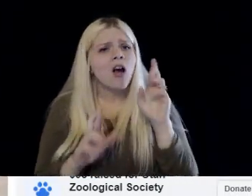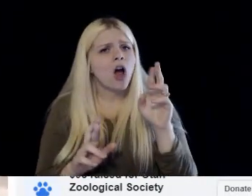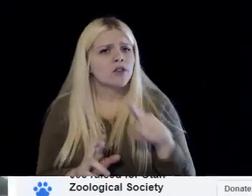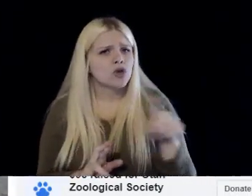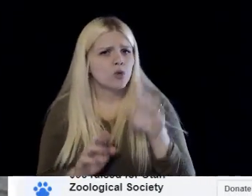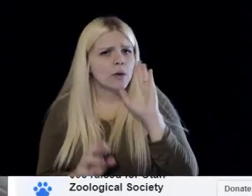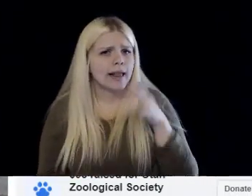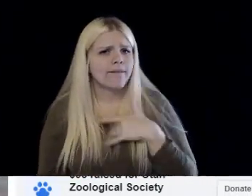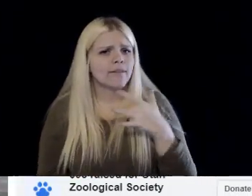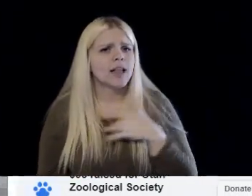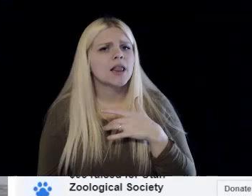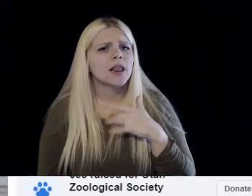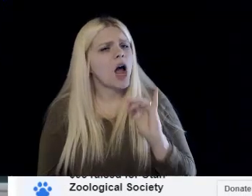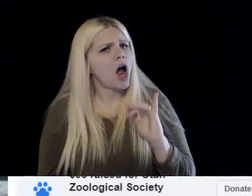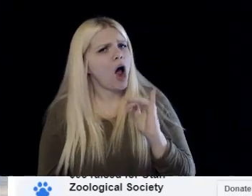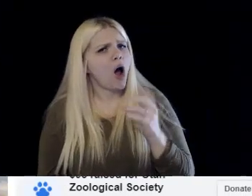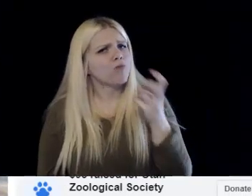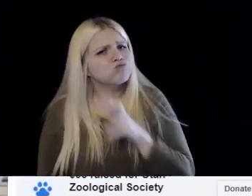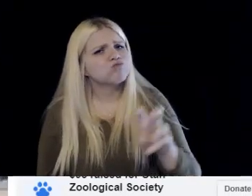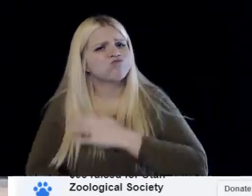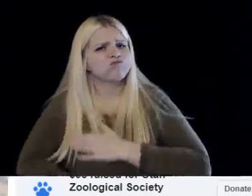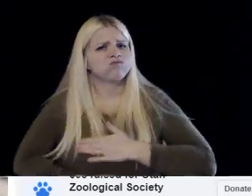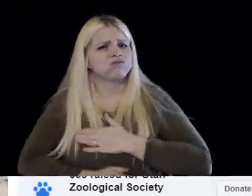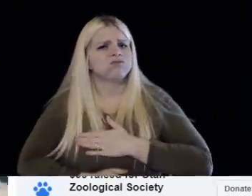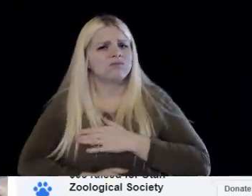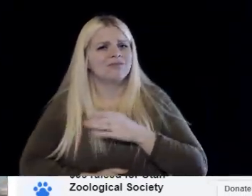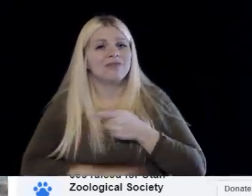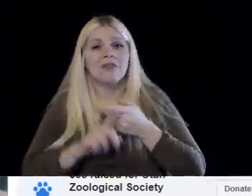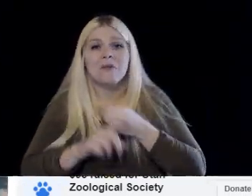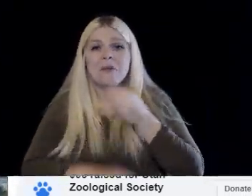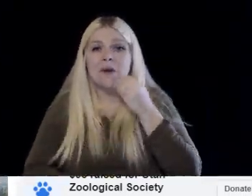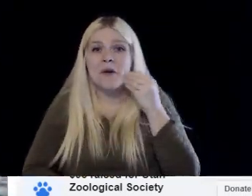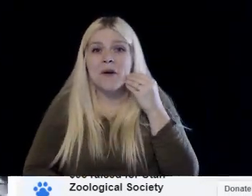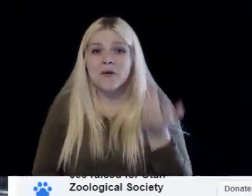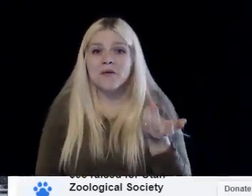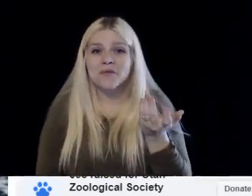the zoo to you, just a little bit- from the comfort of your couch. Tonya, thank you so